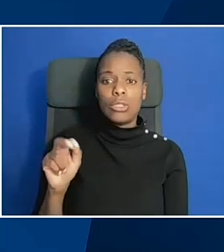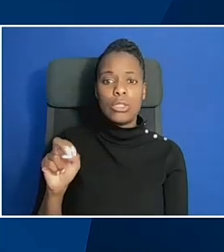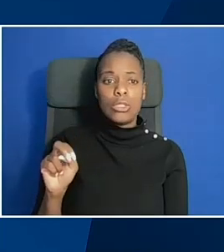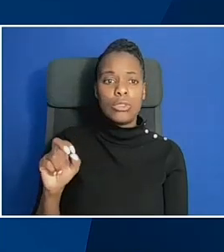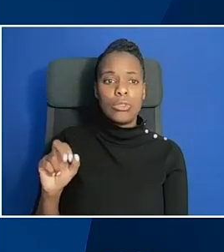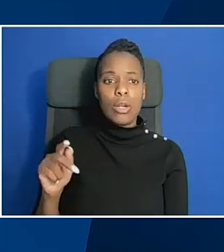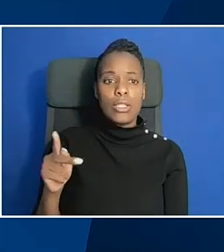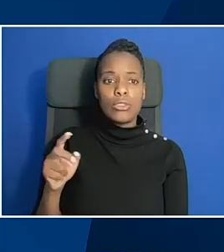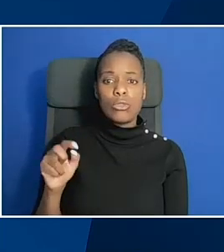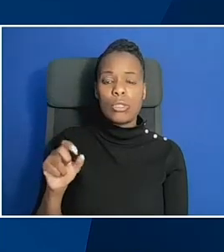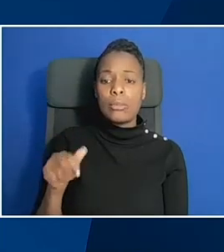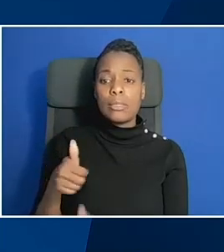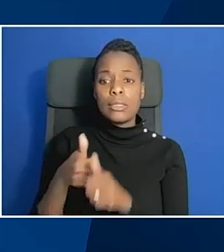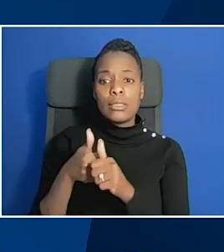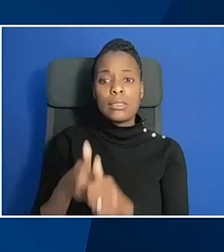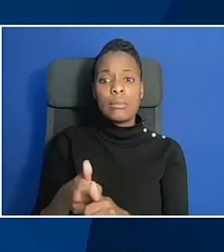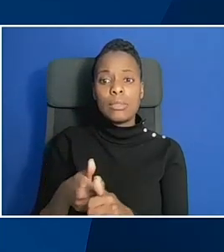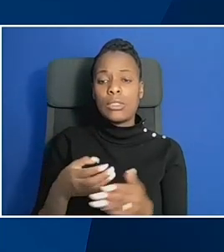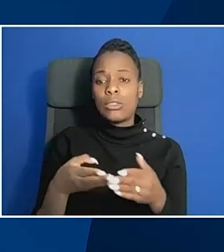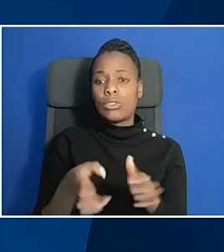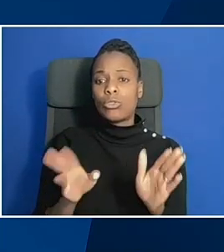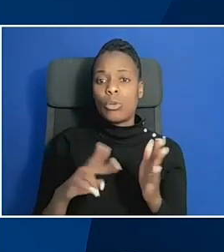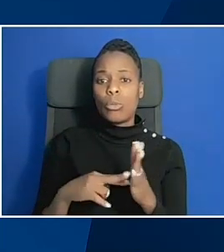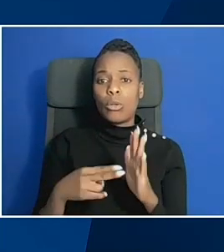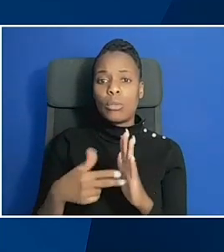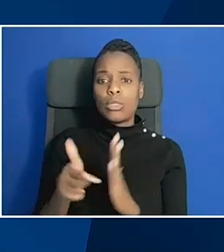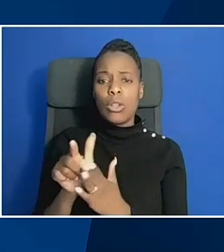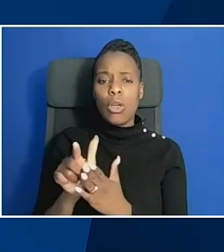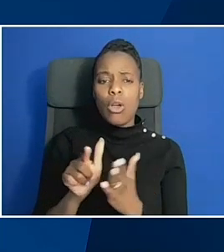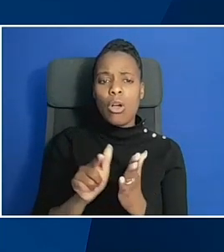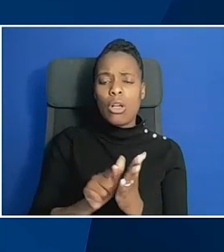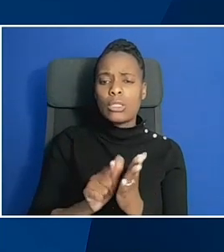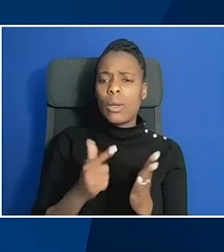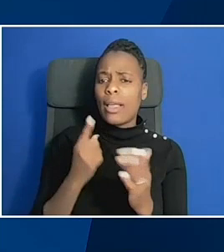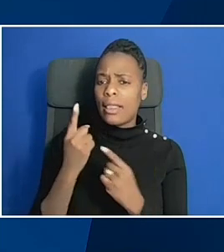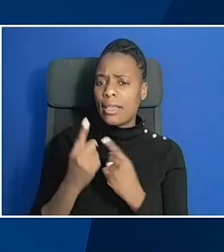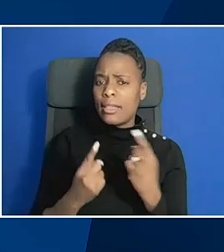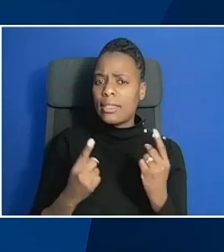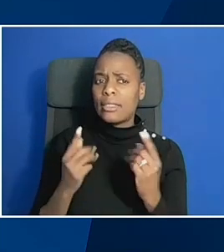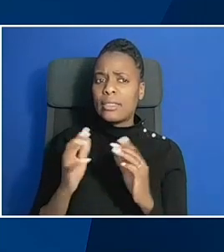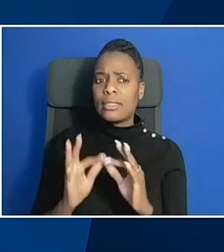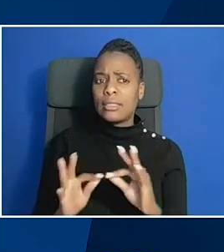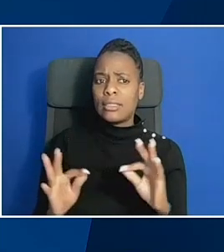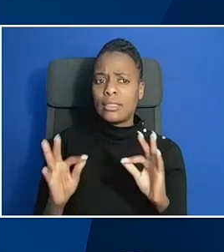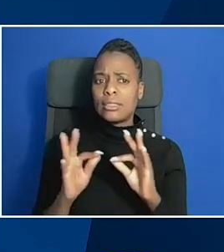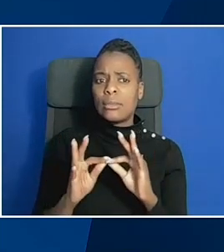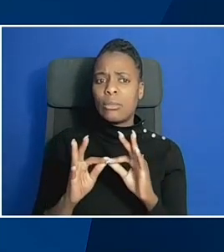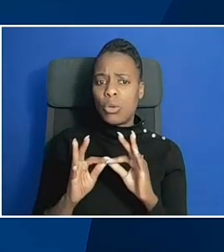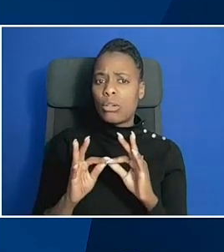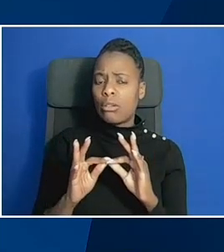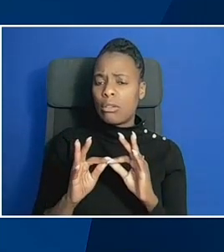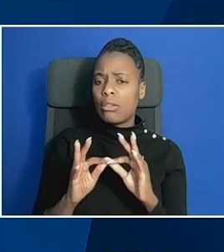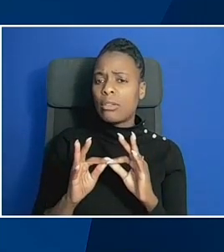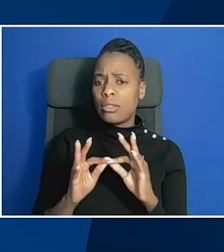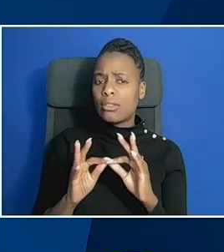laws that cover things like misrepresentation. So I just think it's important to be and I think Greg's answer on this highlights it, it's important to